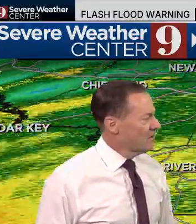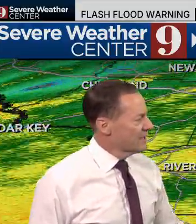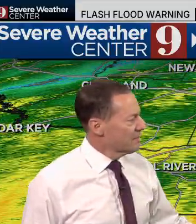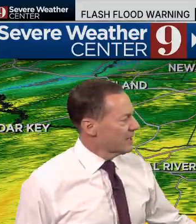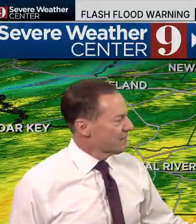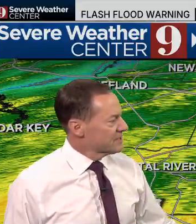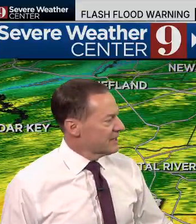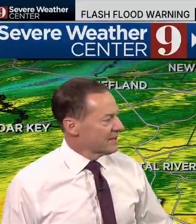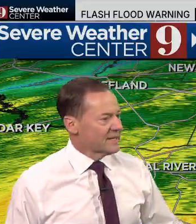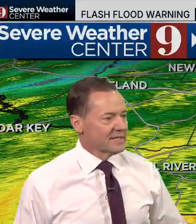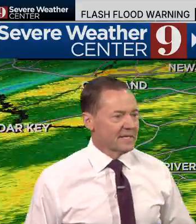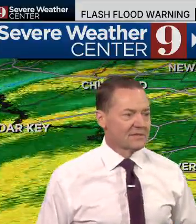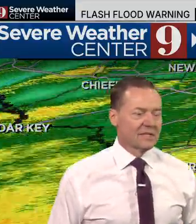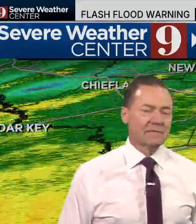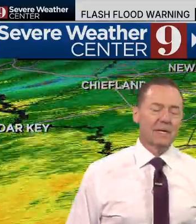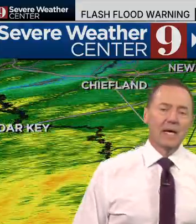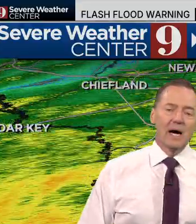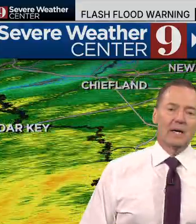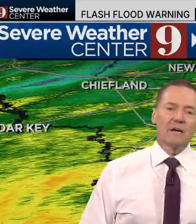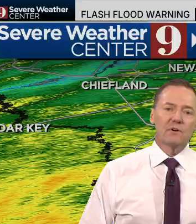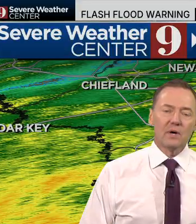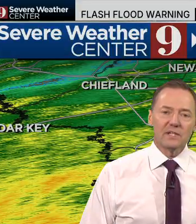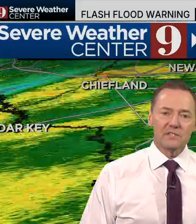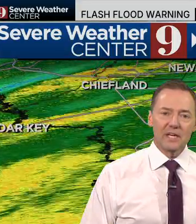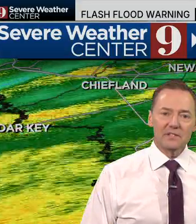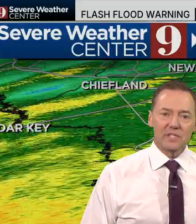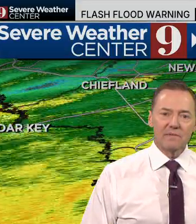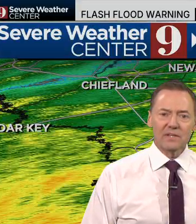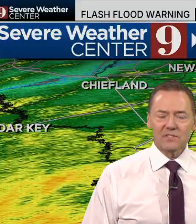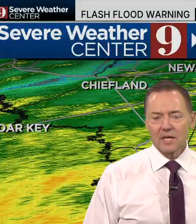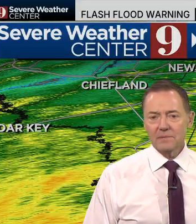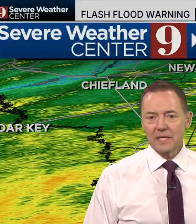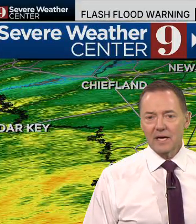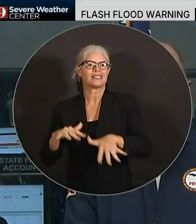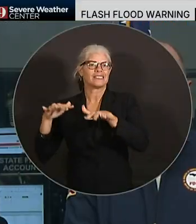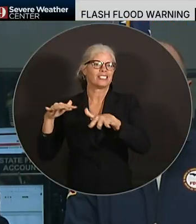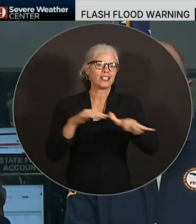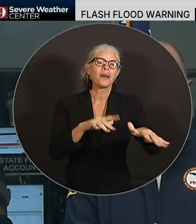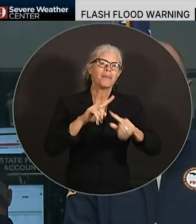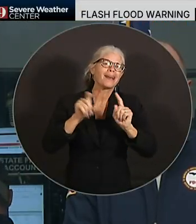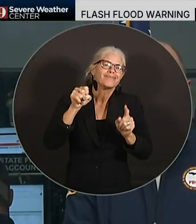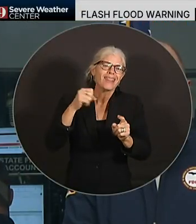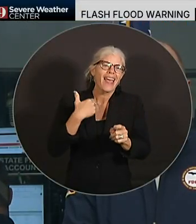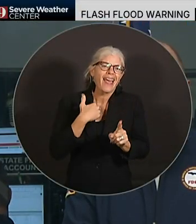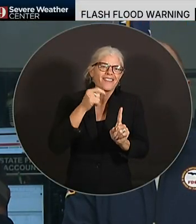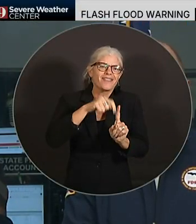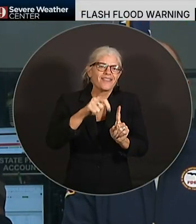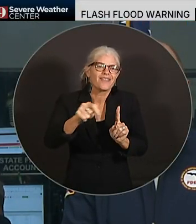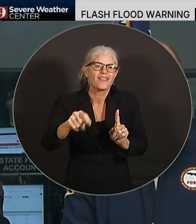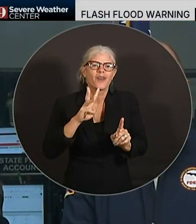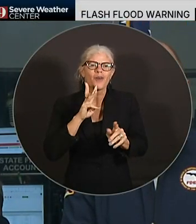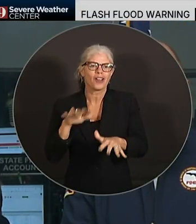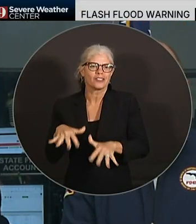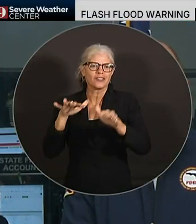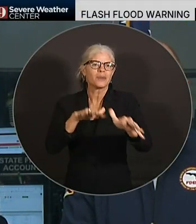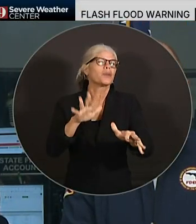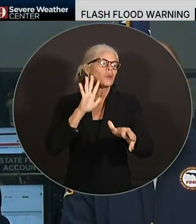BY TO OUR SOUTH. YOU SEE ALL THIS HEAVY RAIN. IT'S RAINING OVER HERE BY RIDGE MANOR IN DADE CITY, GOVERNOR RON DESANTIS GIVING US AN UPDATE